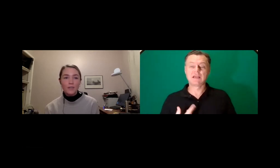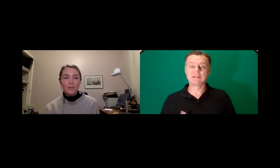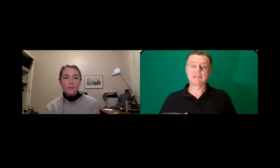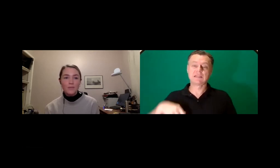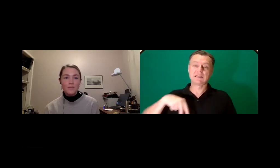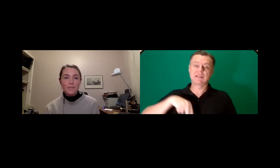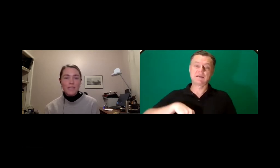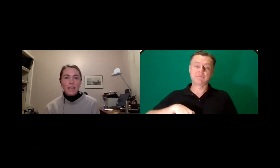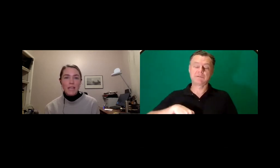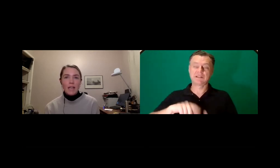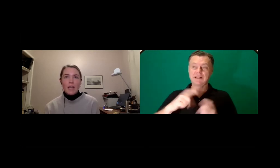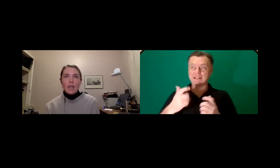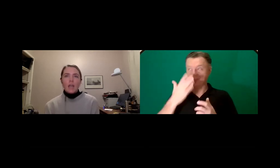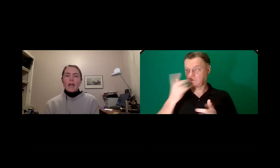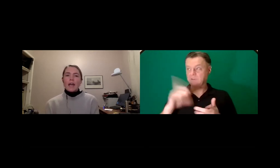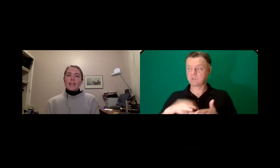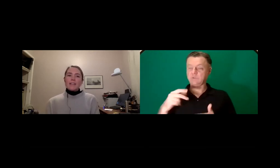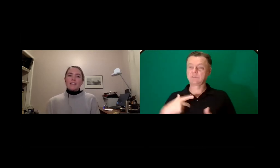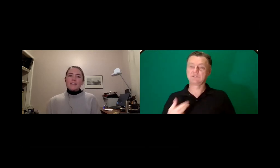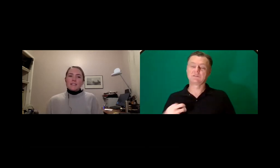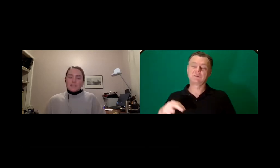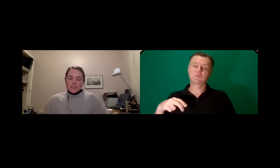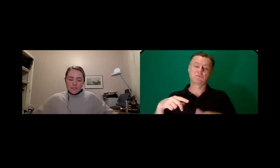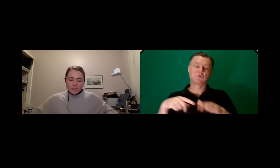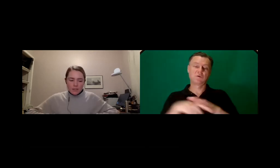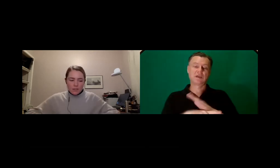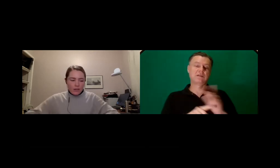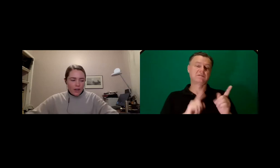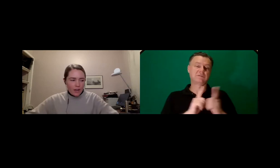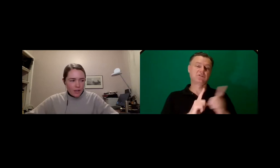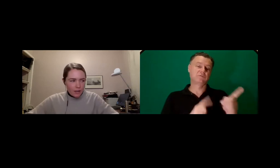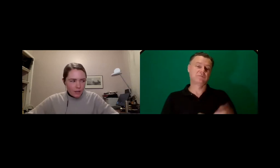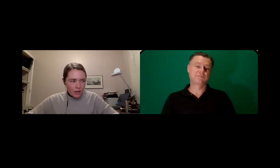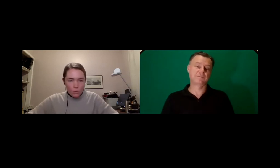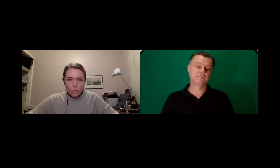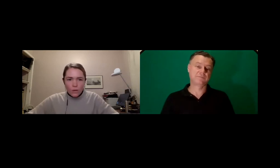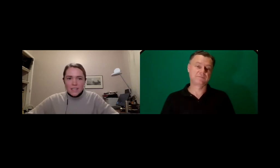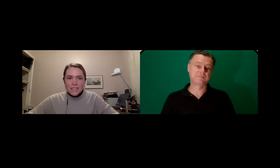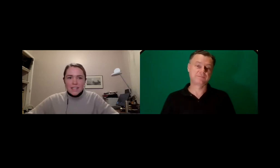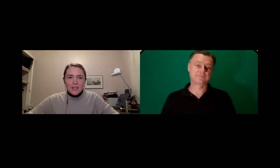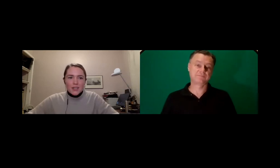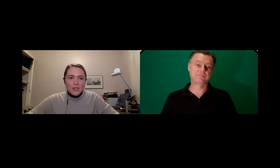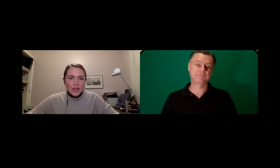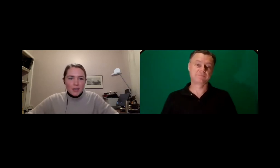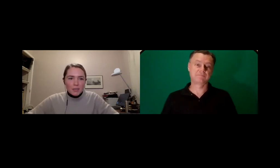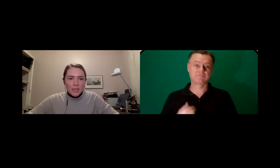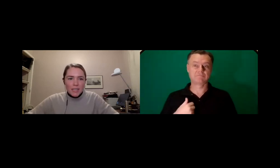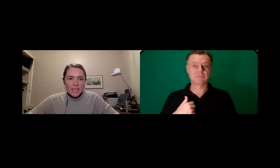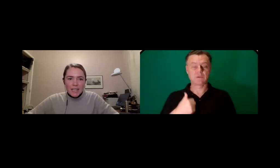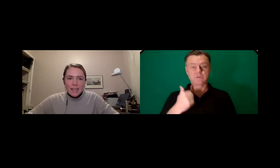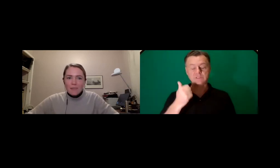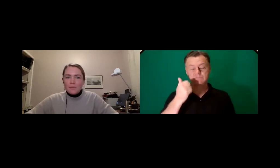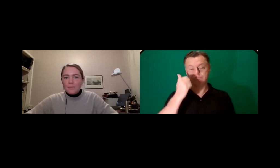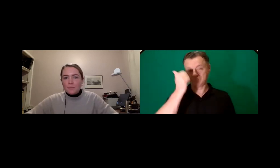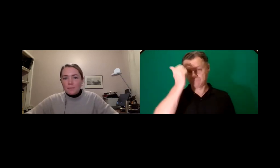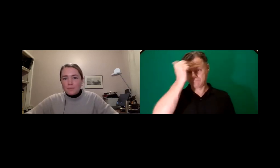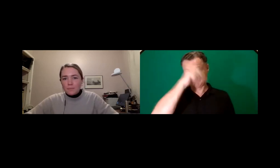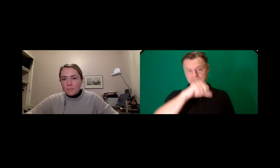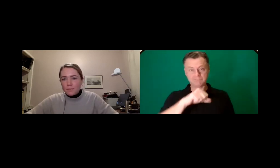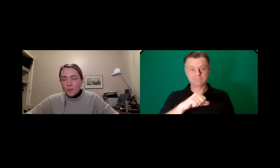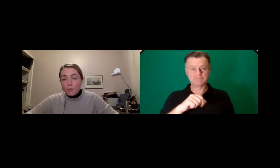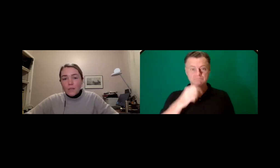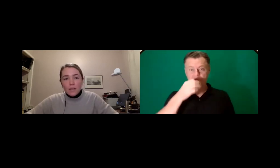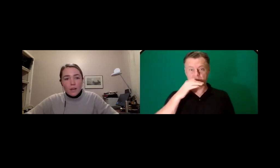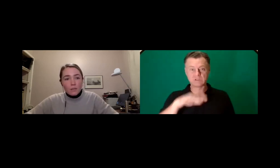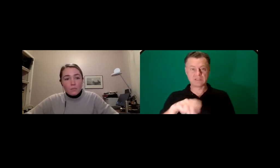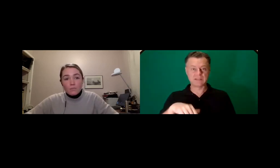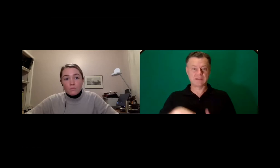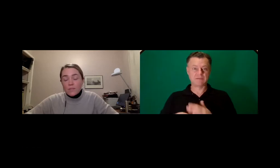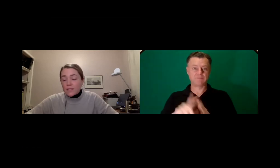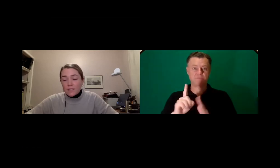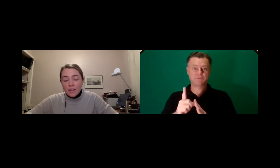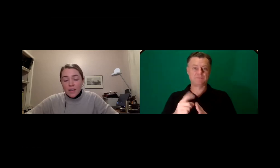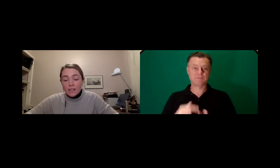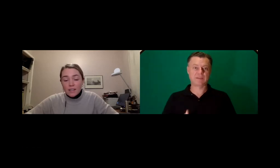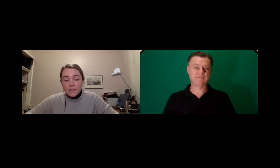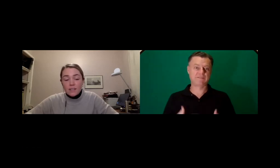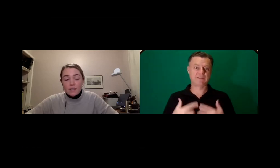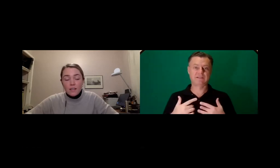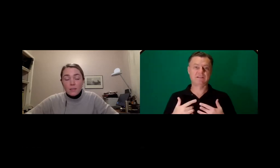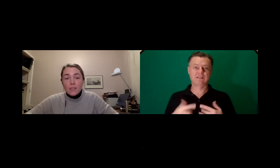room and, you know, I was an intelligent child but in that moment, I was just like "I must